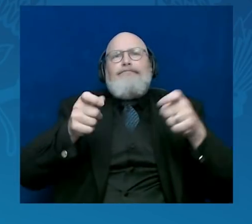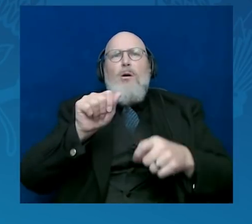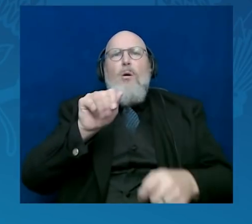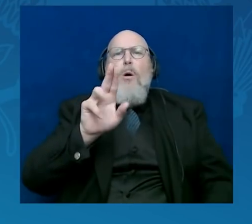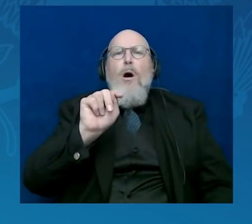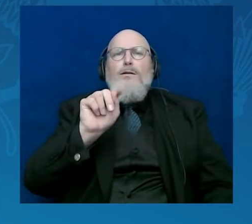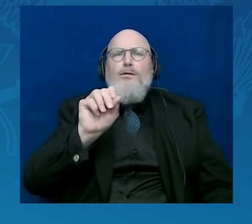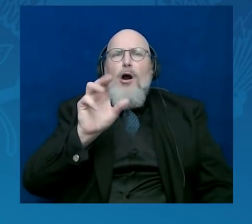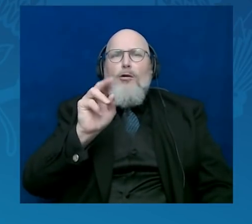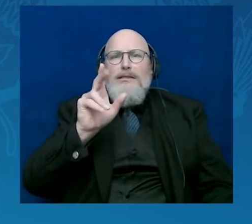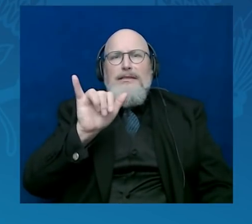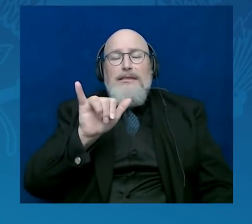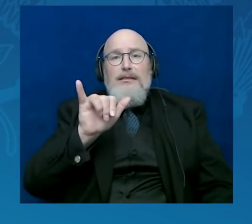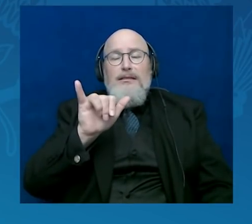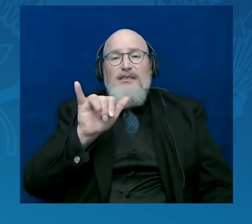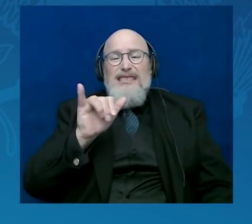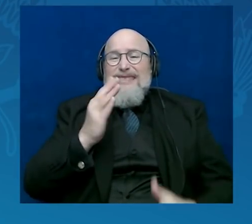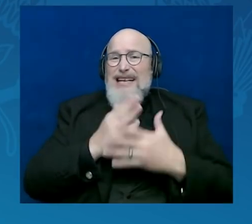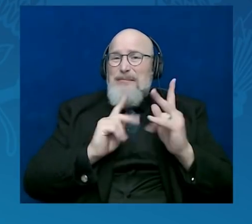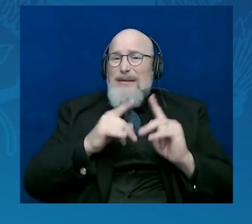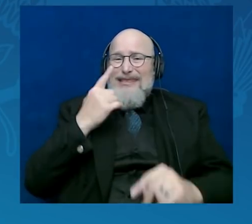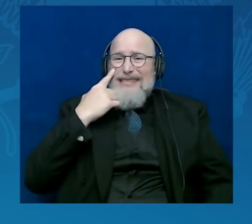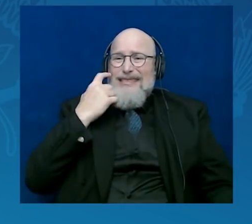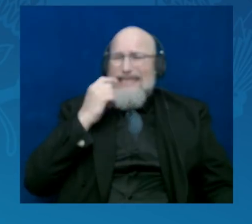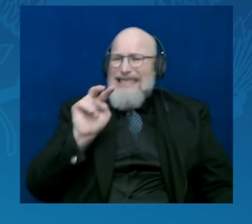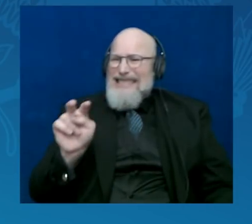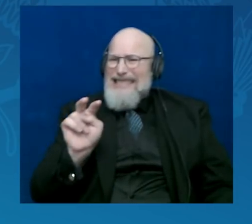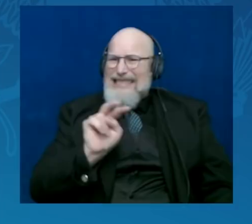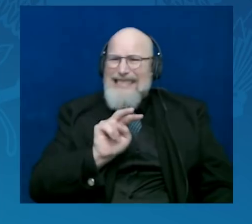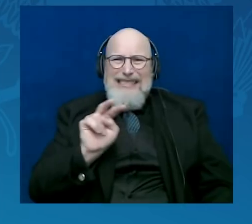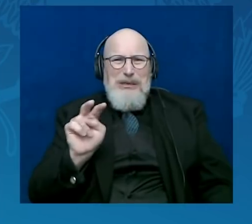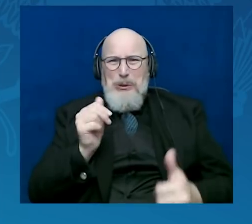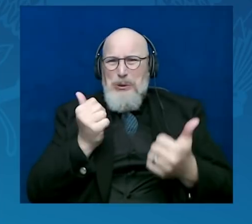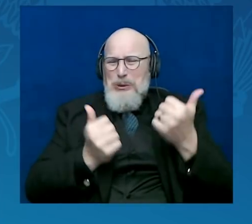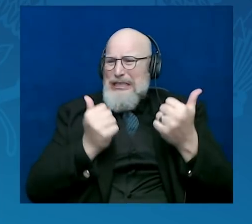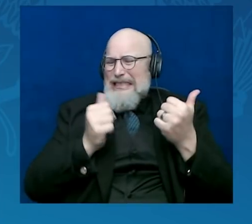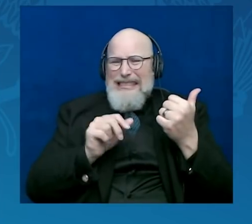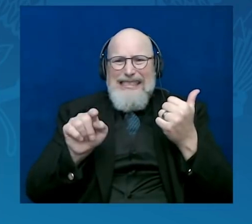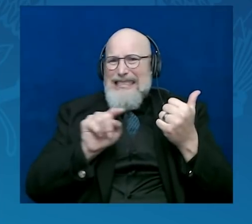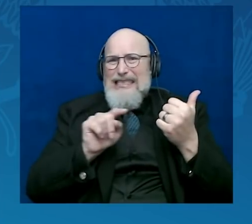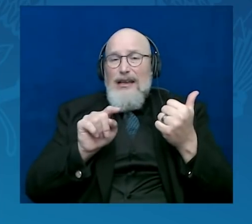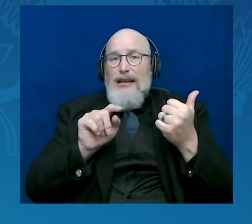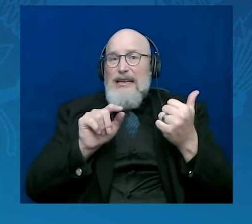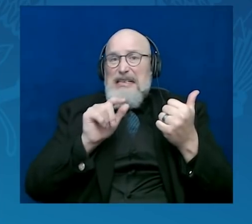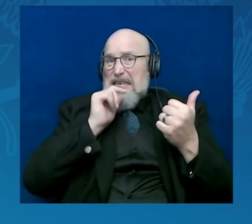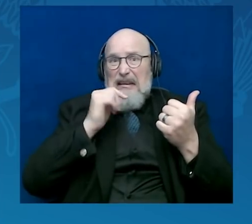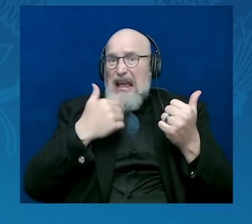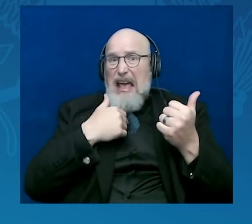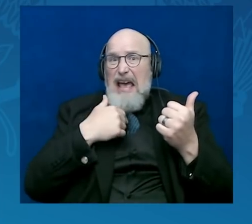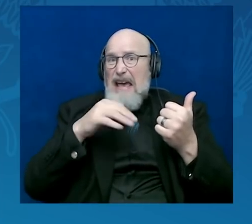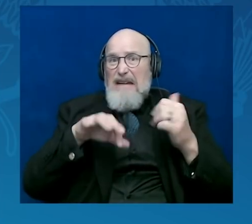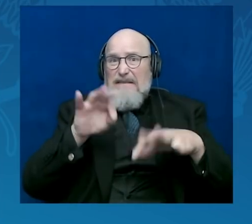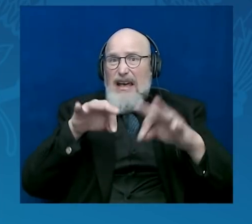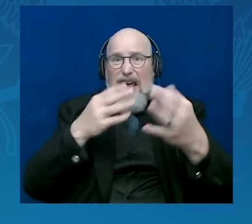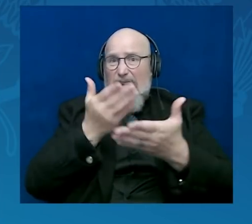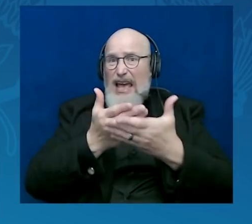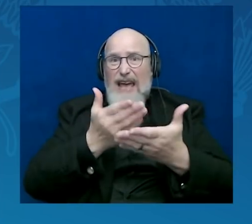There are skeptics who would probably not have a hard time finding evidence to the contrary over the past period.